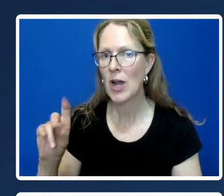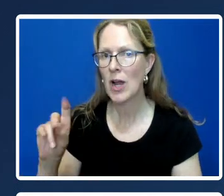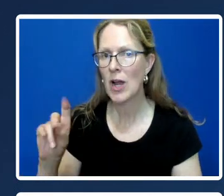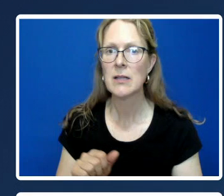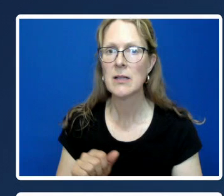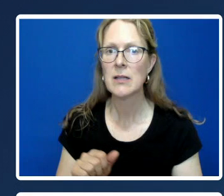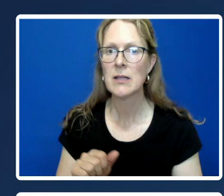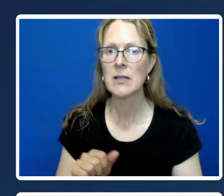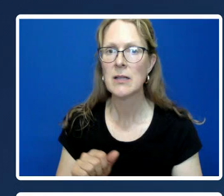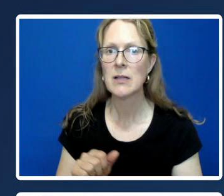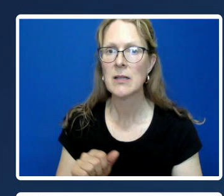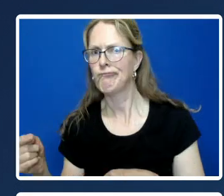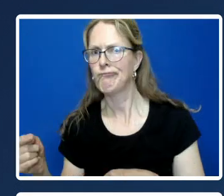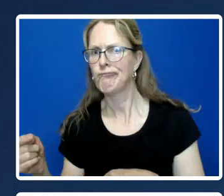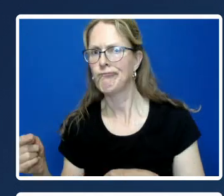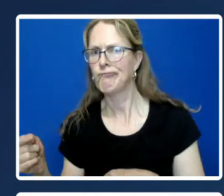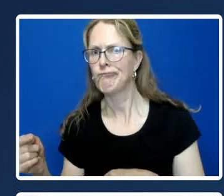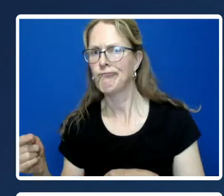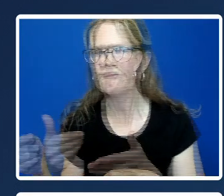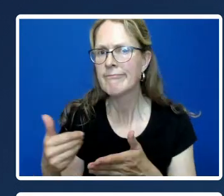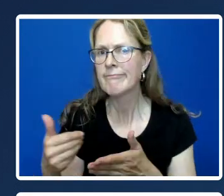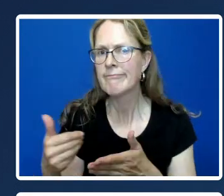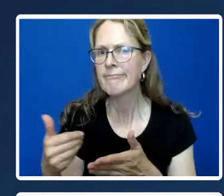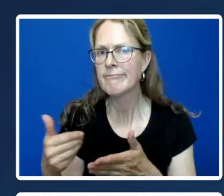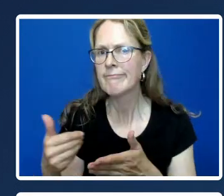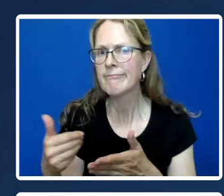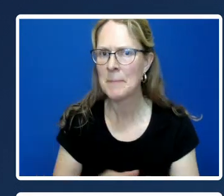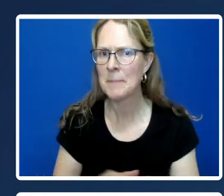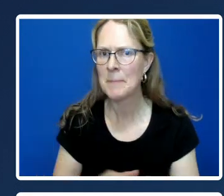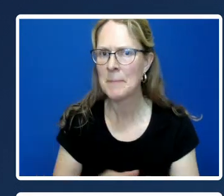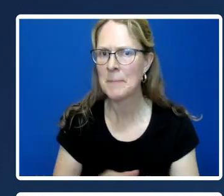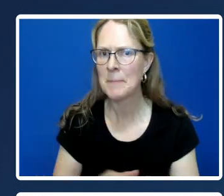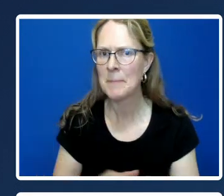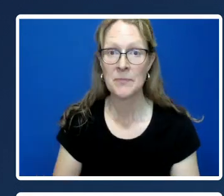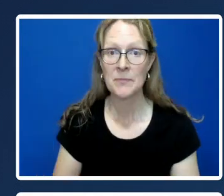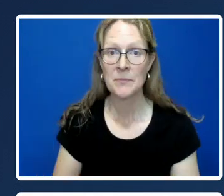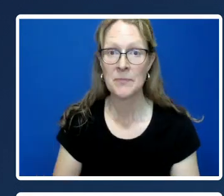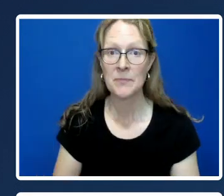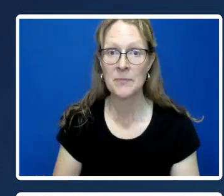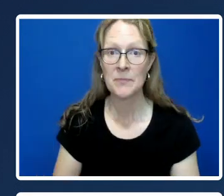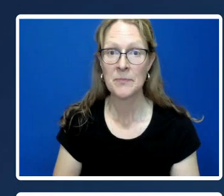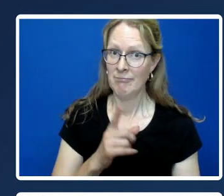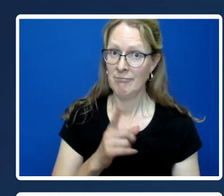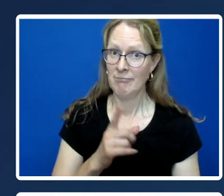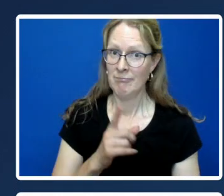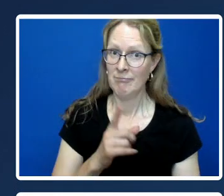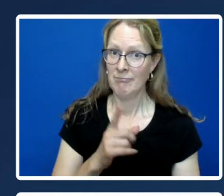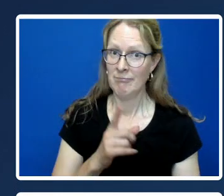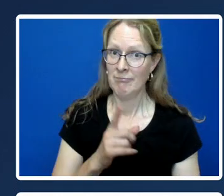So, it was really important to keep that spirit of John Kennard, the founder of ACM,